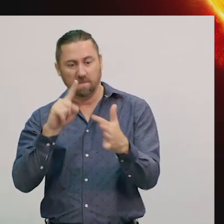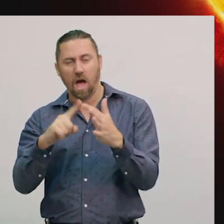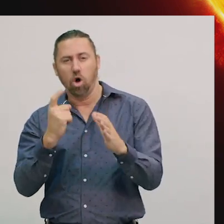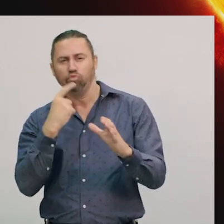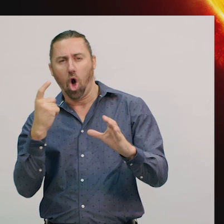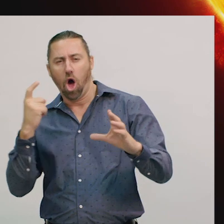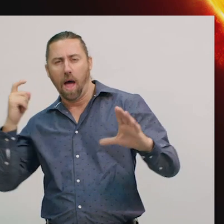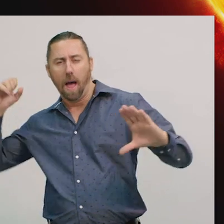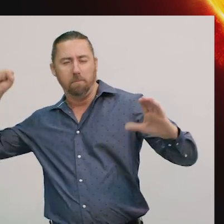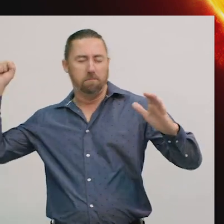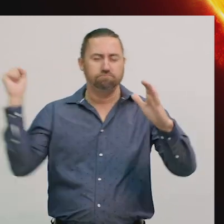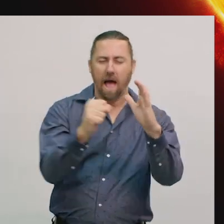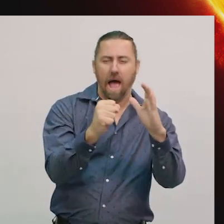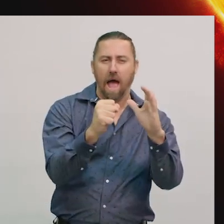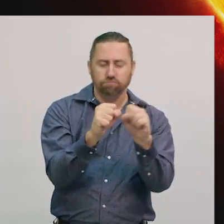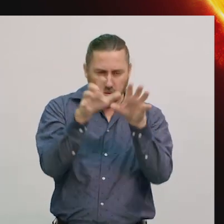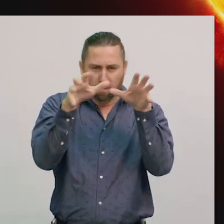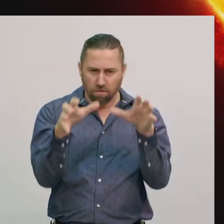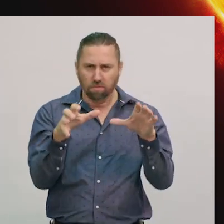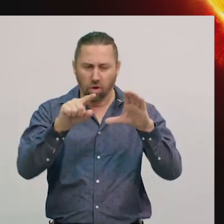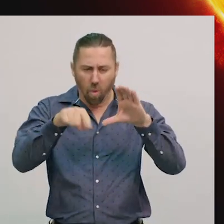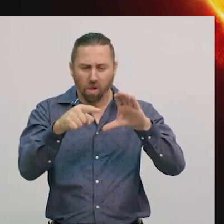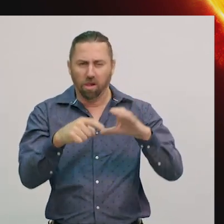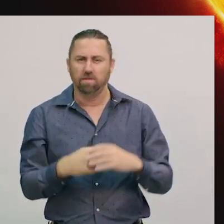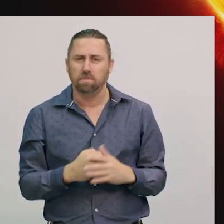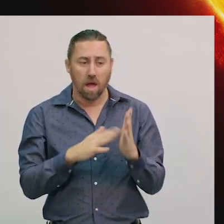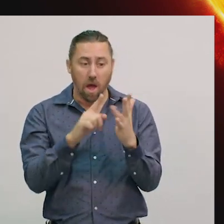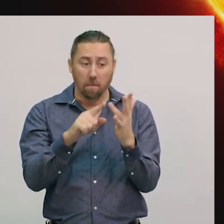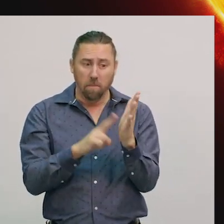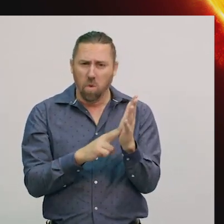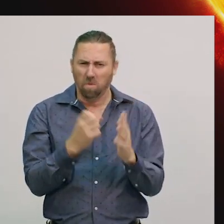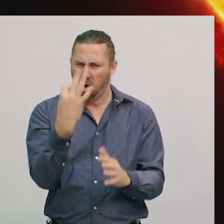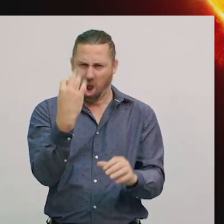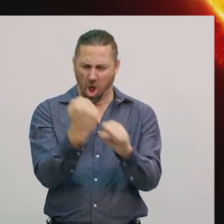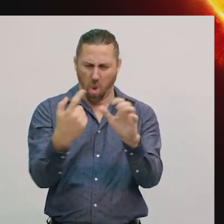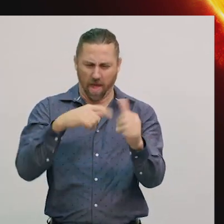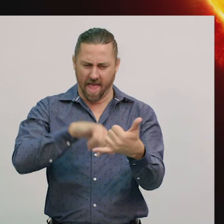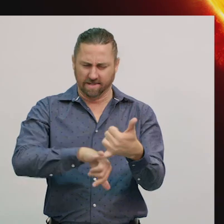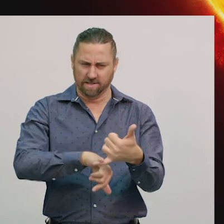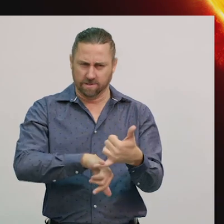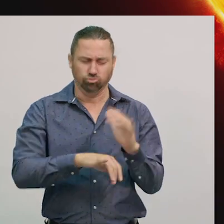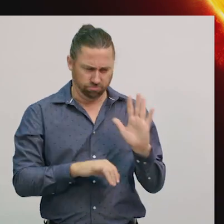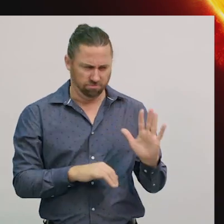The Moon does not burn gas to produce light like the Sun. So why does the Moon appear so bright?